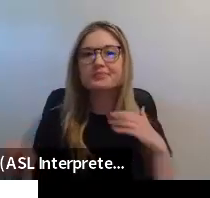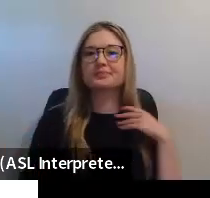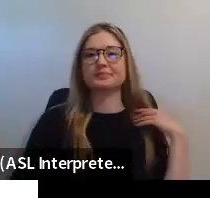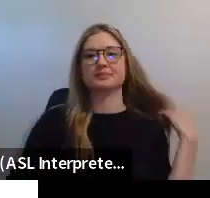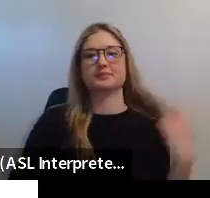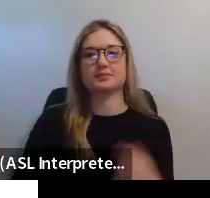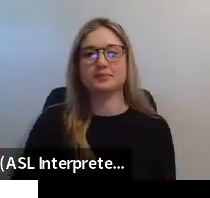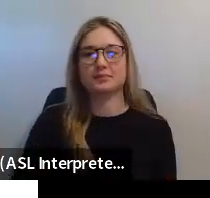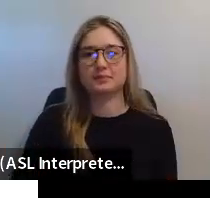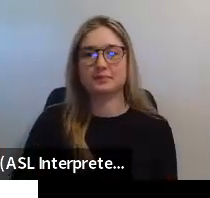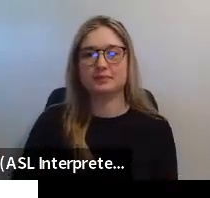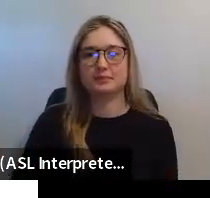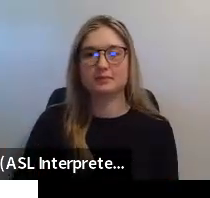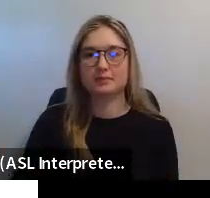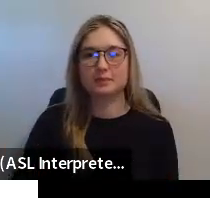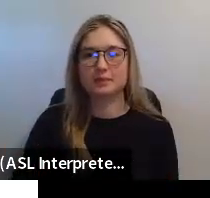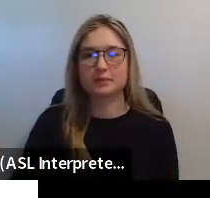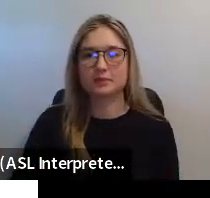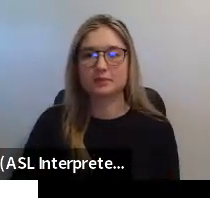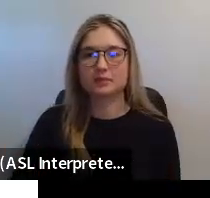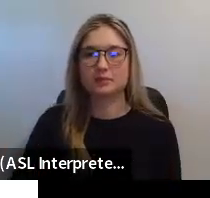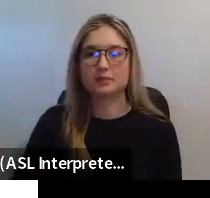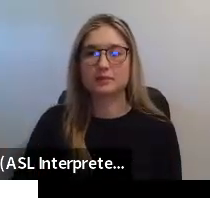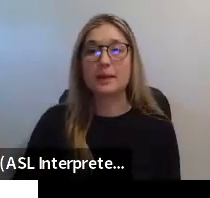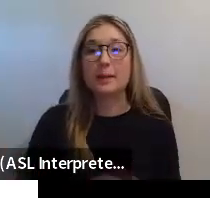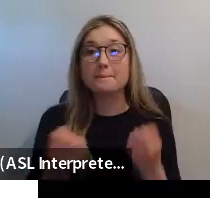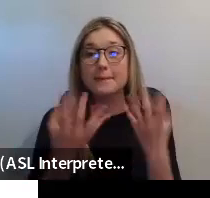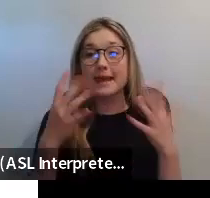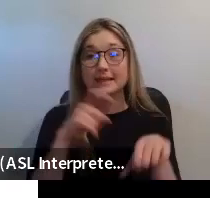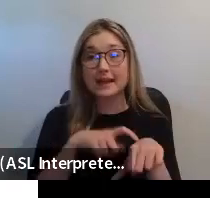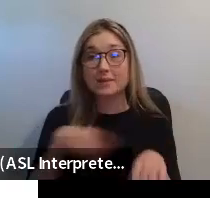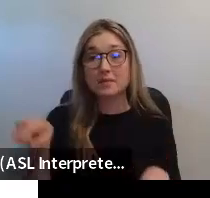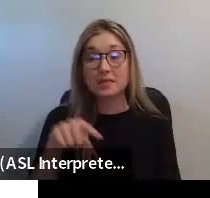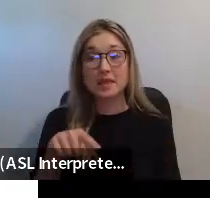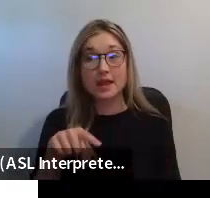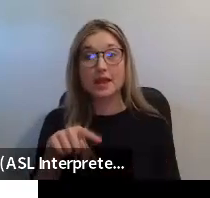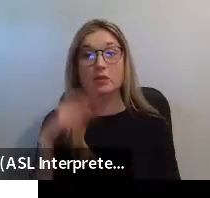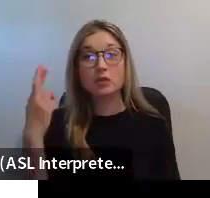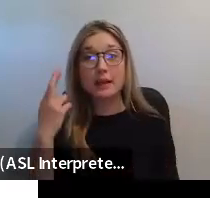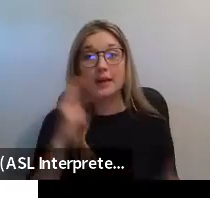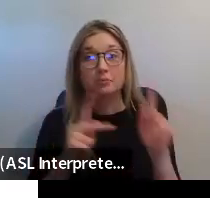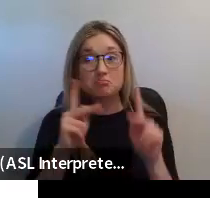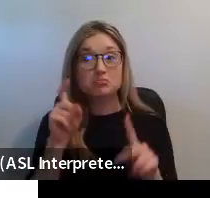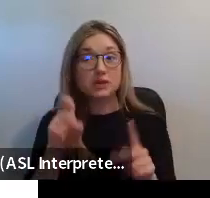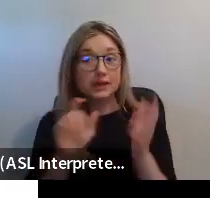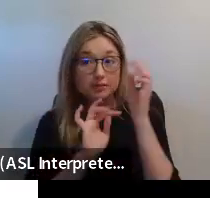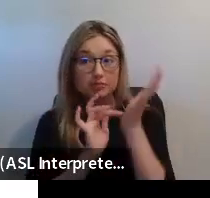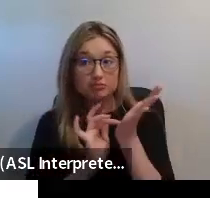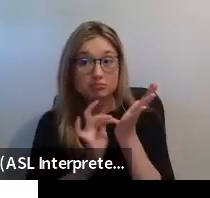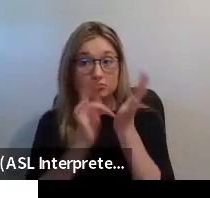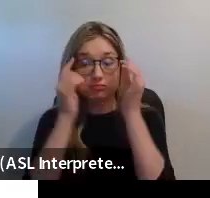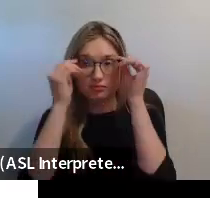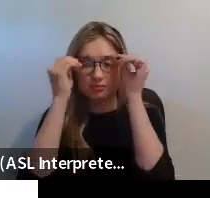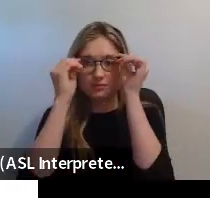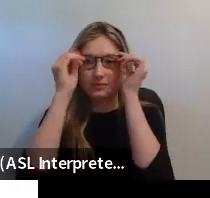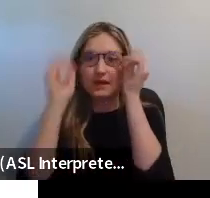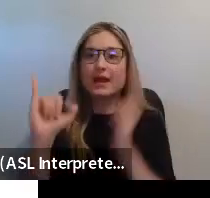That's what we're going to do in the past year. Years, usually Red Cross nurses, but it can vary, and they have found within those needs assessments that it can vary, and they have found within those needs assessments that oftentimes people will need medications.